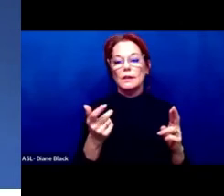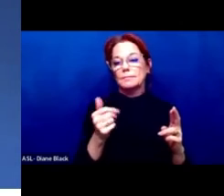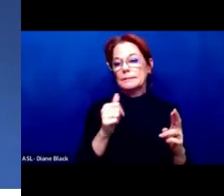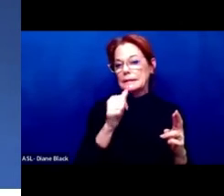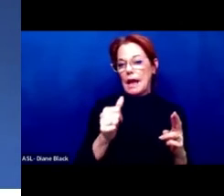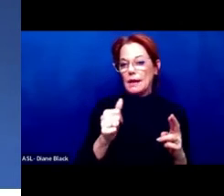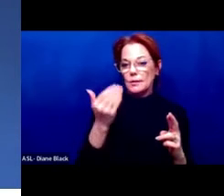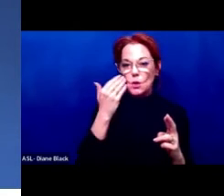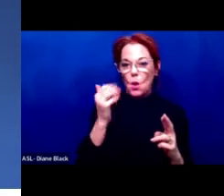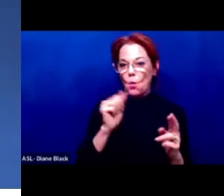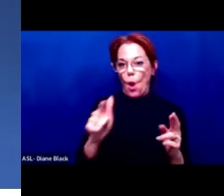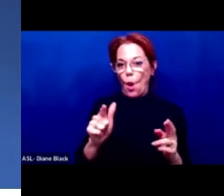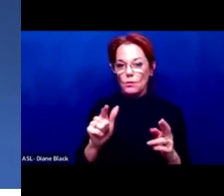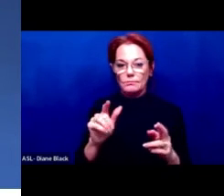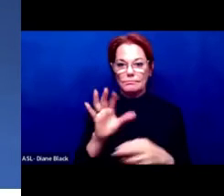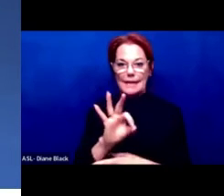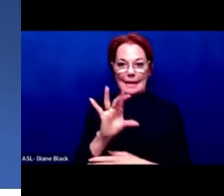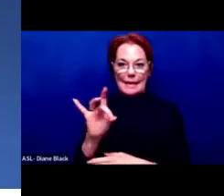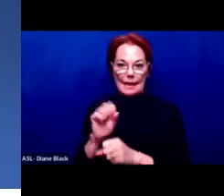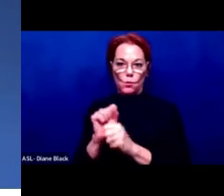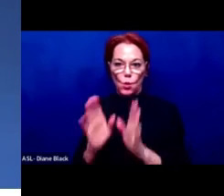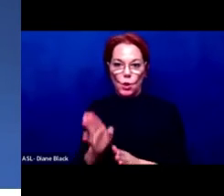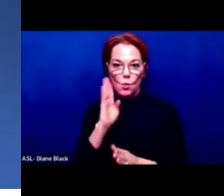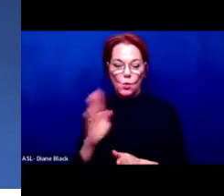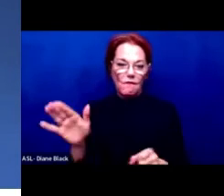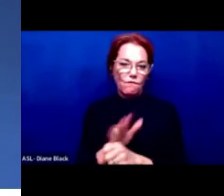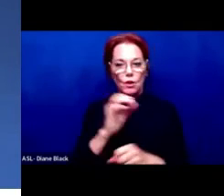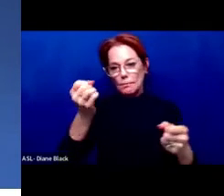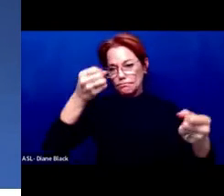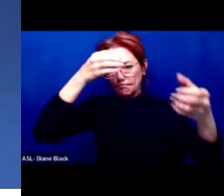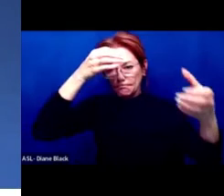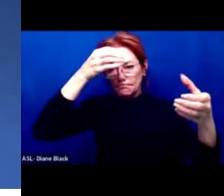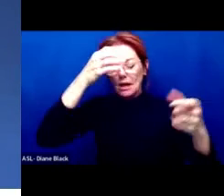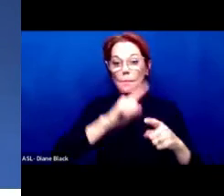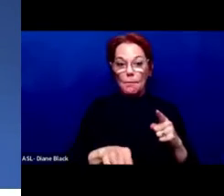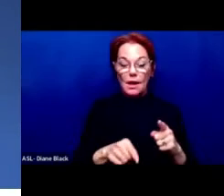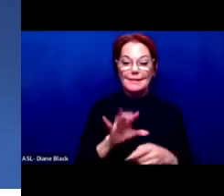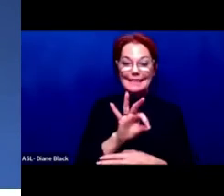conversant in all aspects of disability. But instead, they'll know where to go for the supports, so that individuals